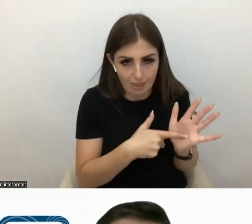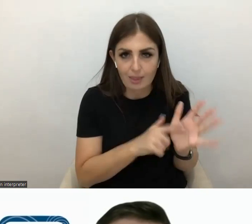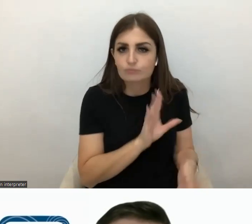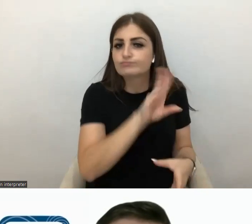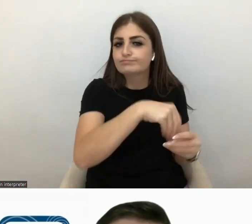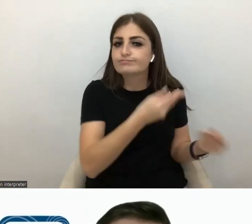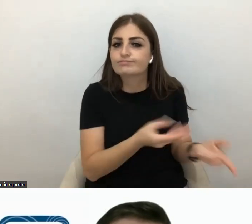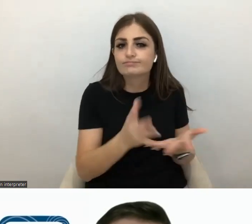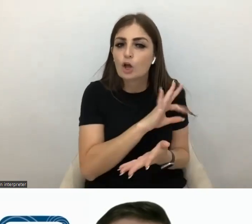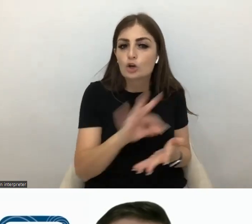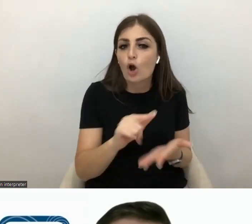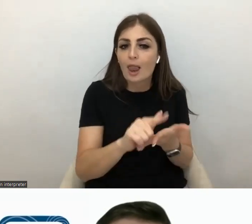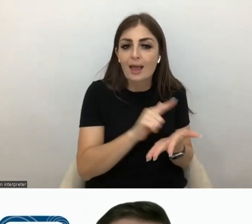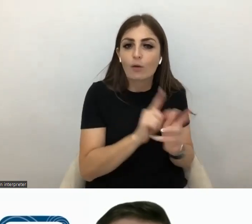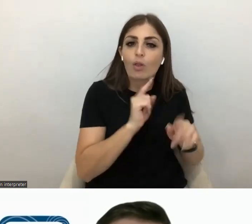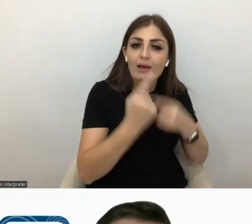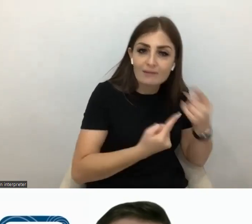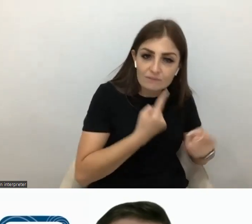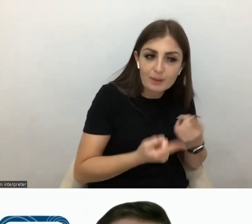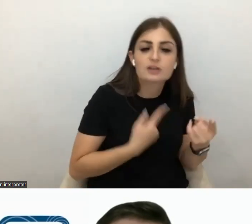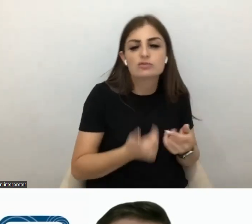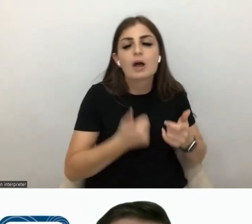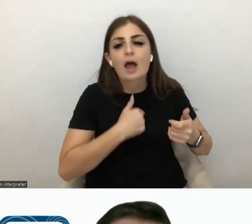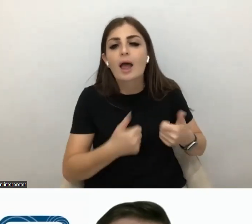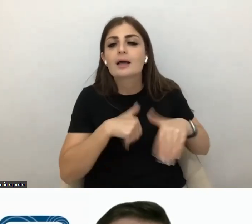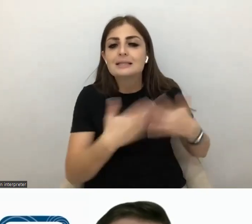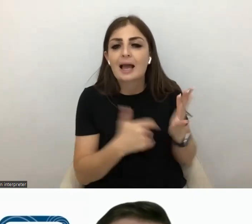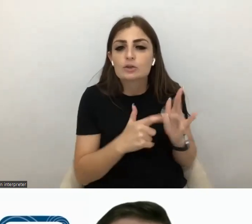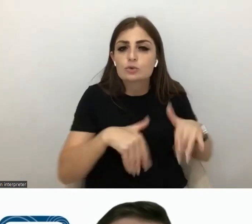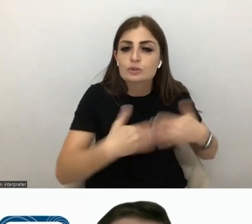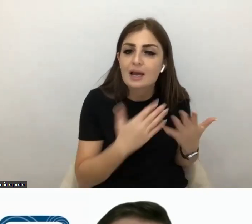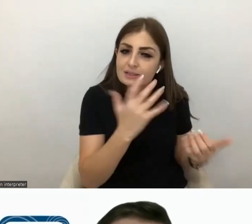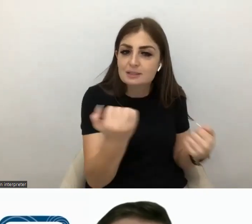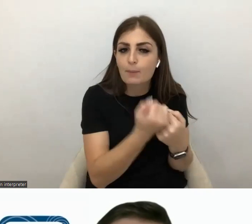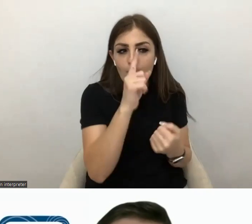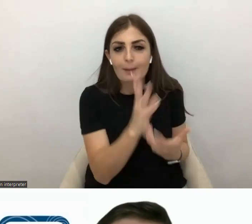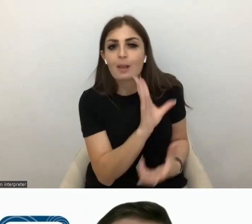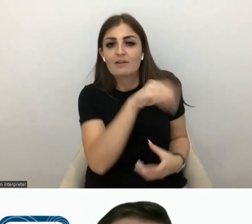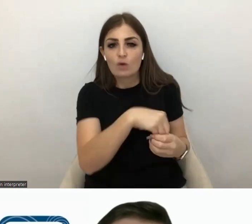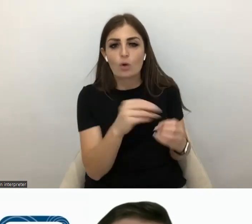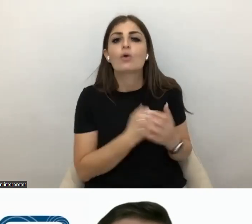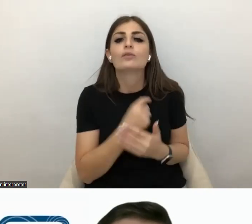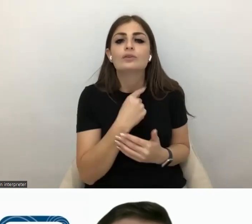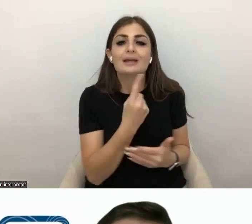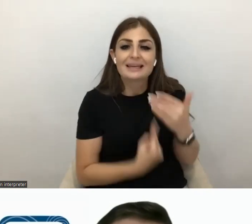including nonlegal information and practical support for people invited to take part in the Independent Expert Review Program.